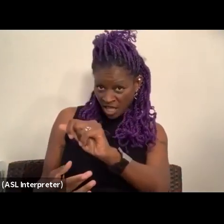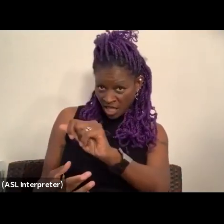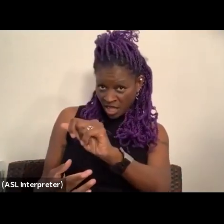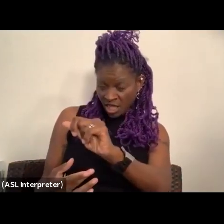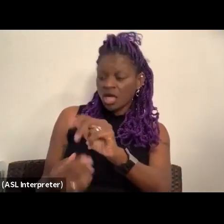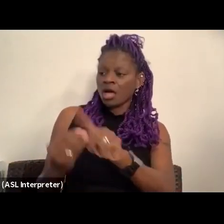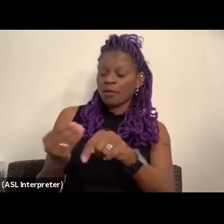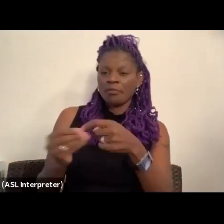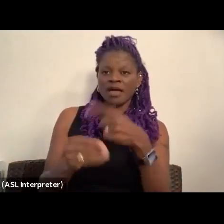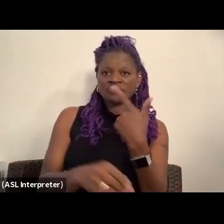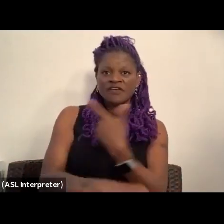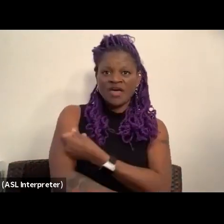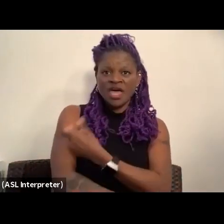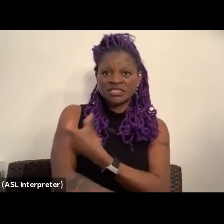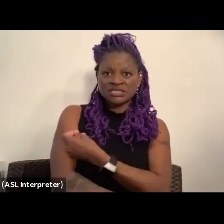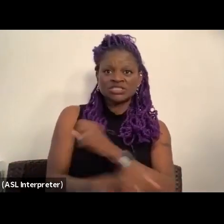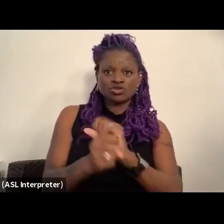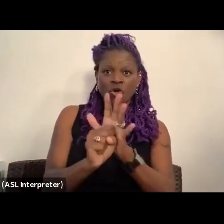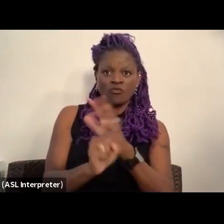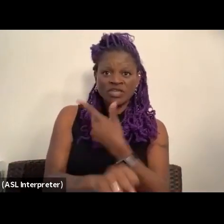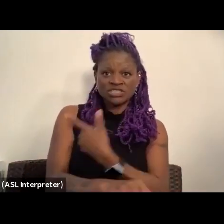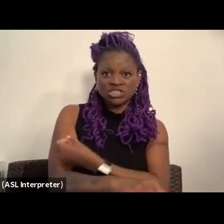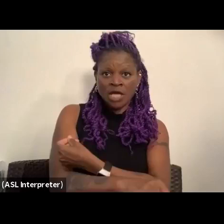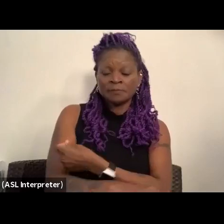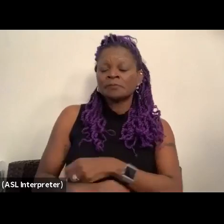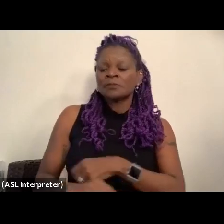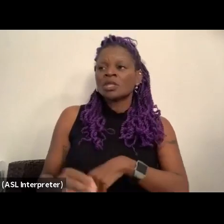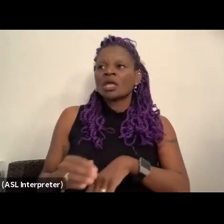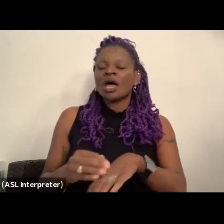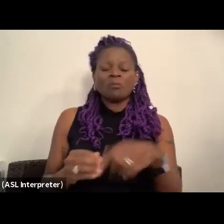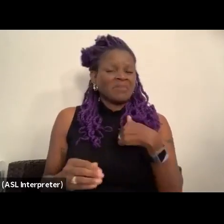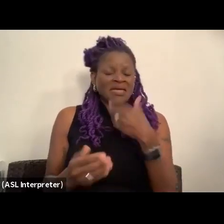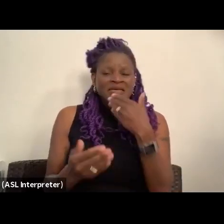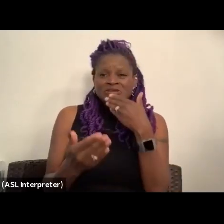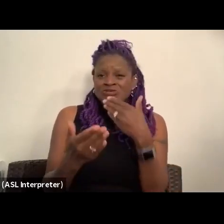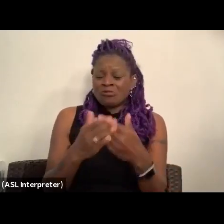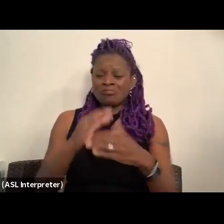are for the supply side, had a very good conversation with her and